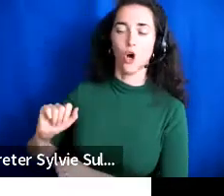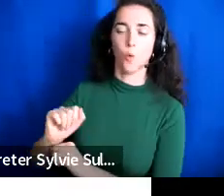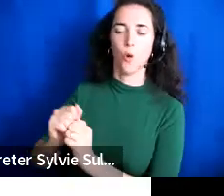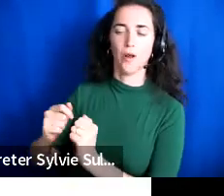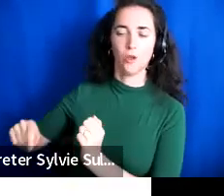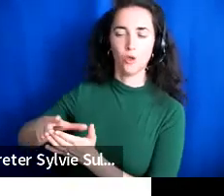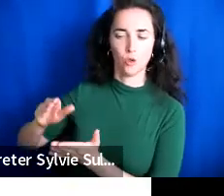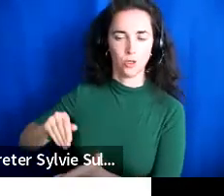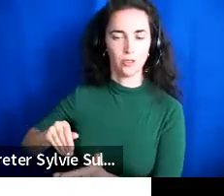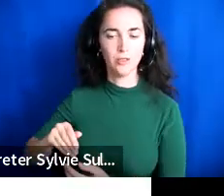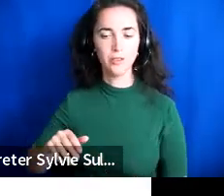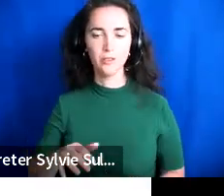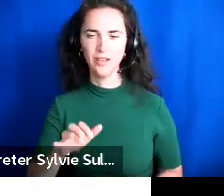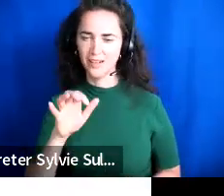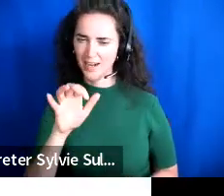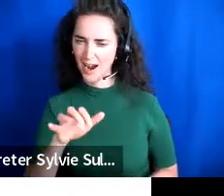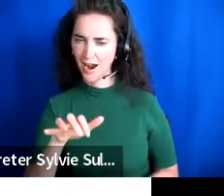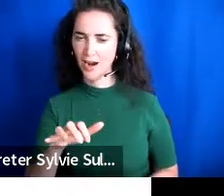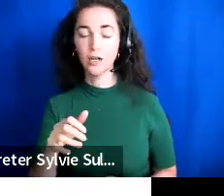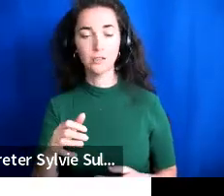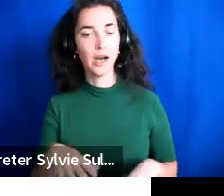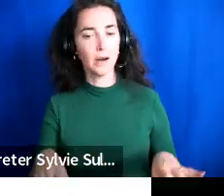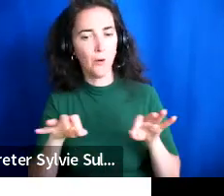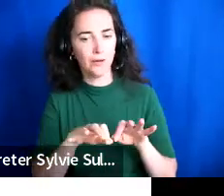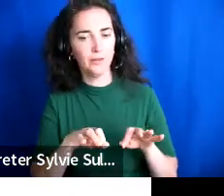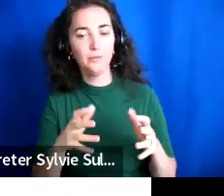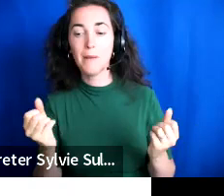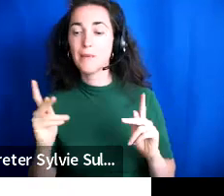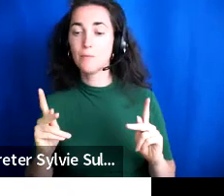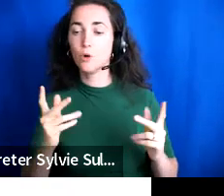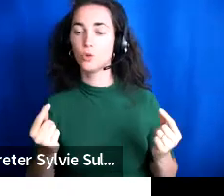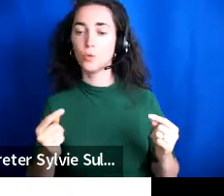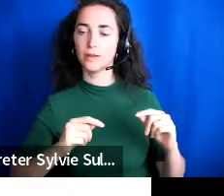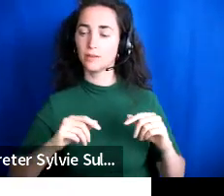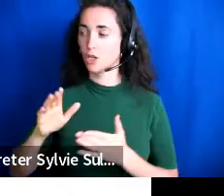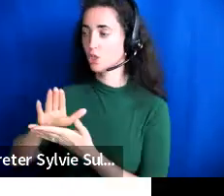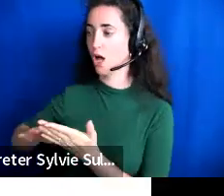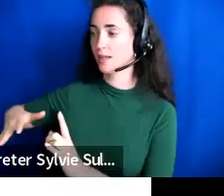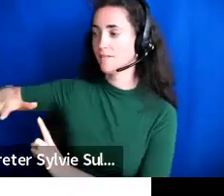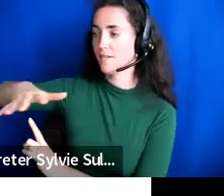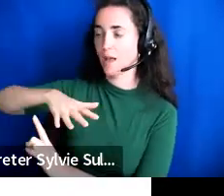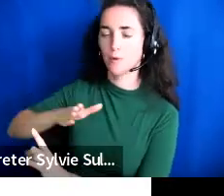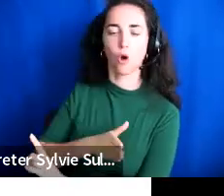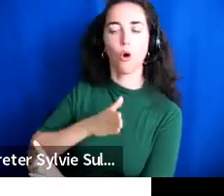So many are doing assessments. calling environment to see how disability friendly it is.